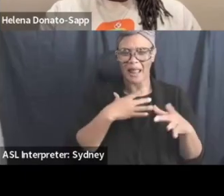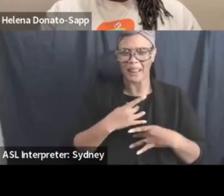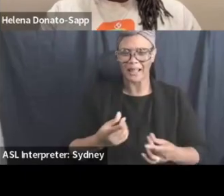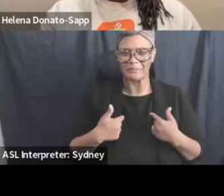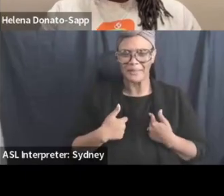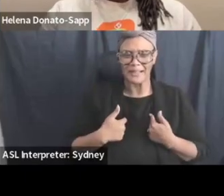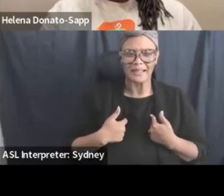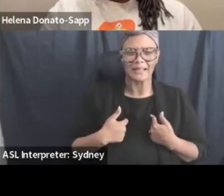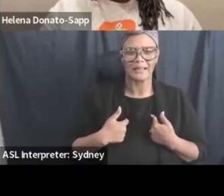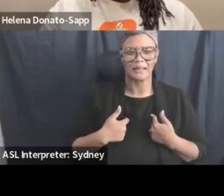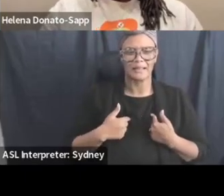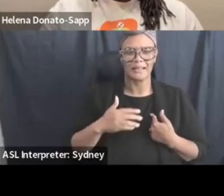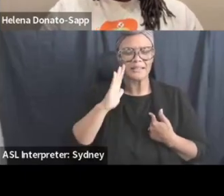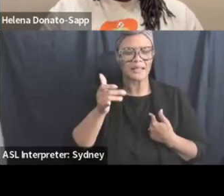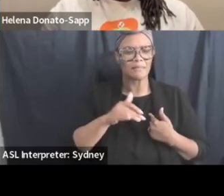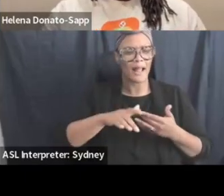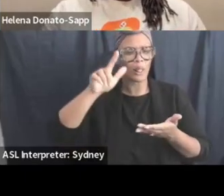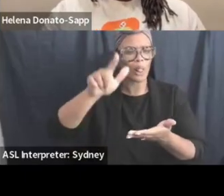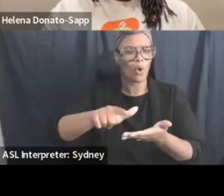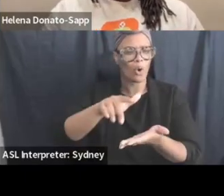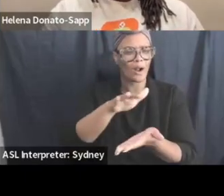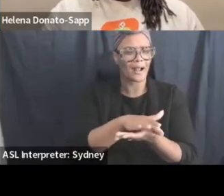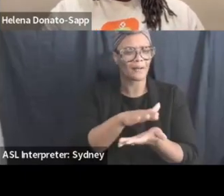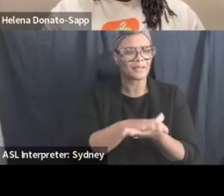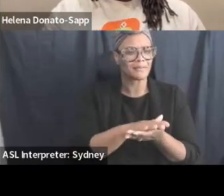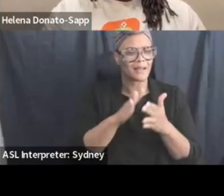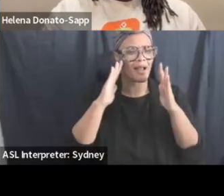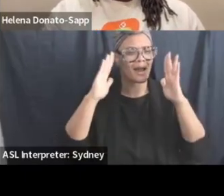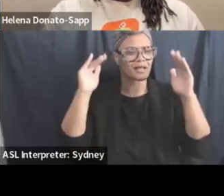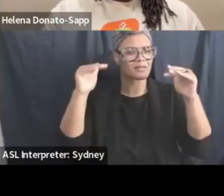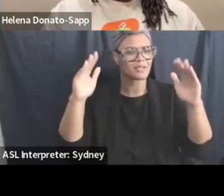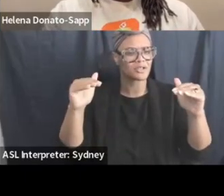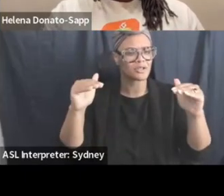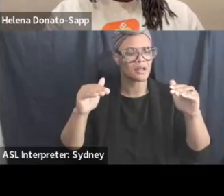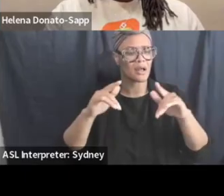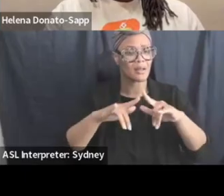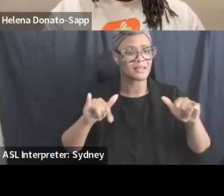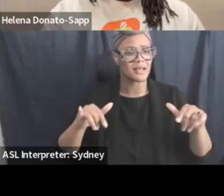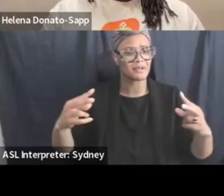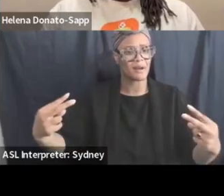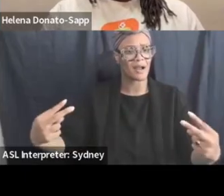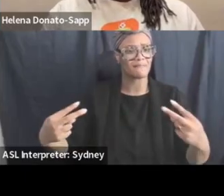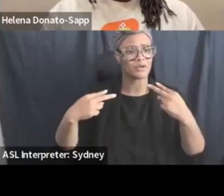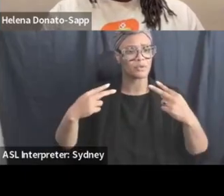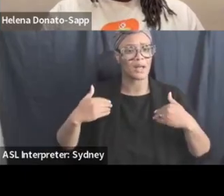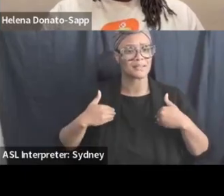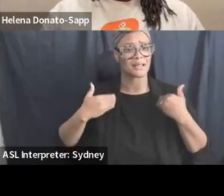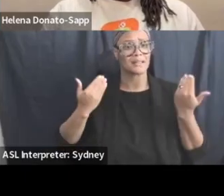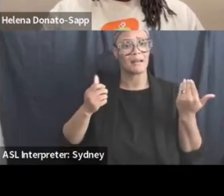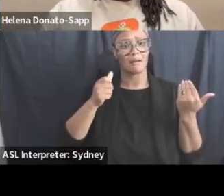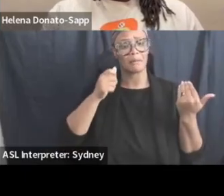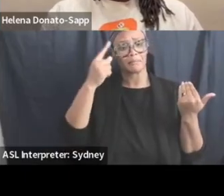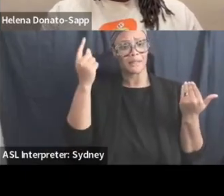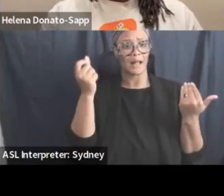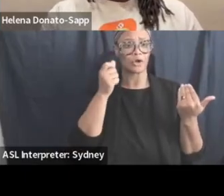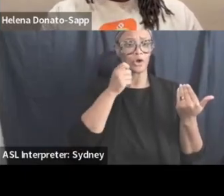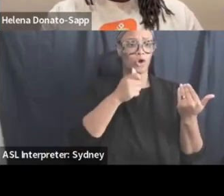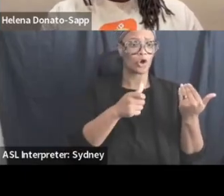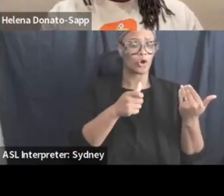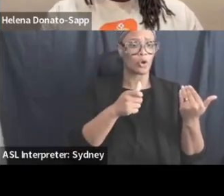but at the same time, I am adultified as a young black girl and more is expected of my behaviors.